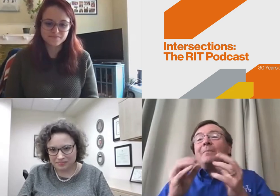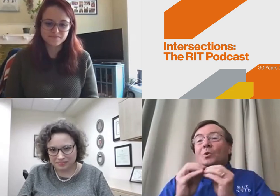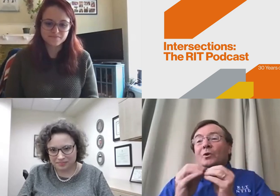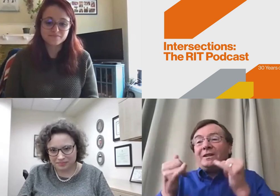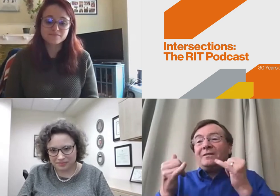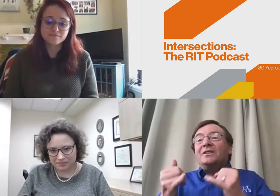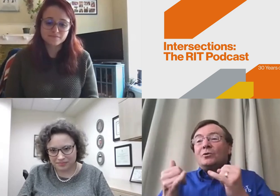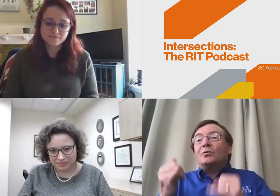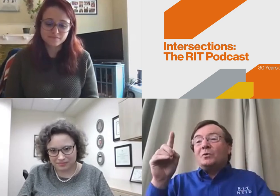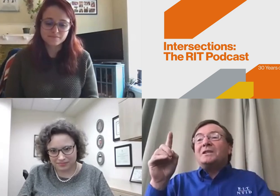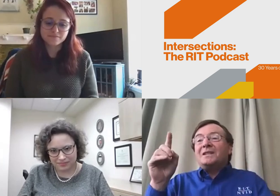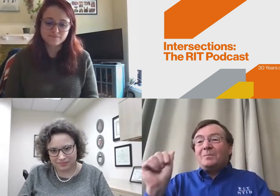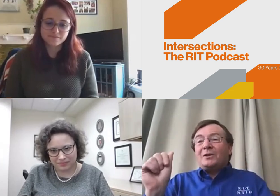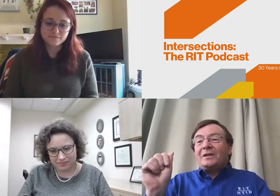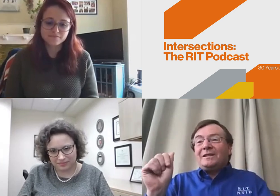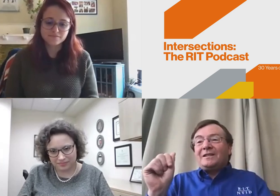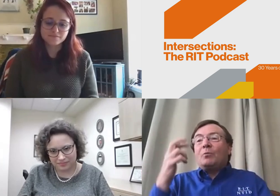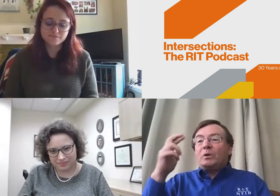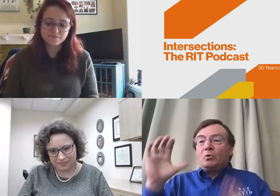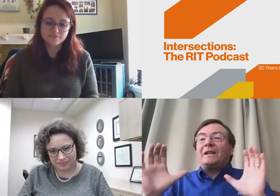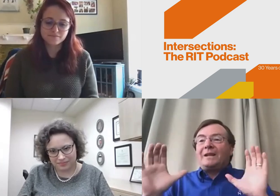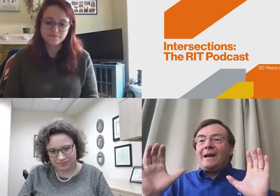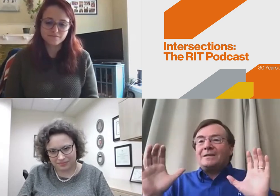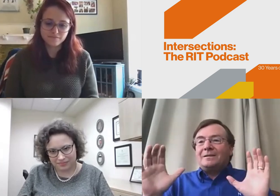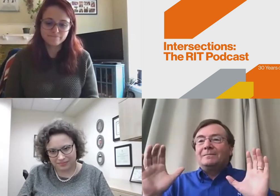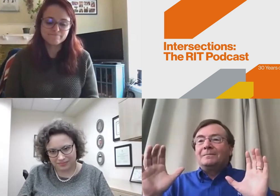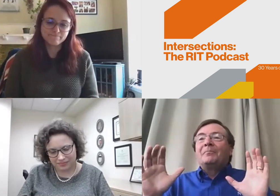more individuals with disabilities than we realized.